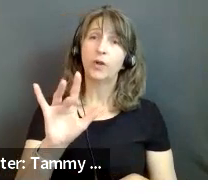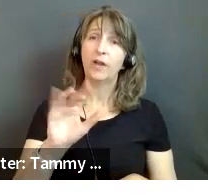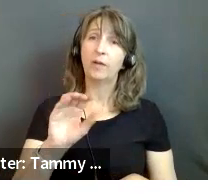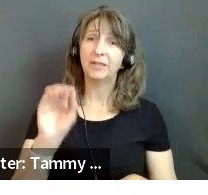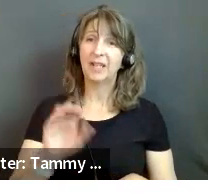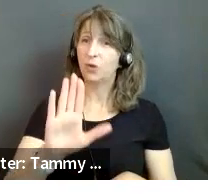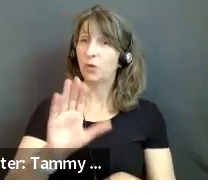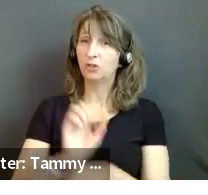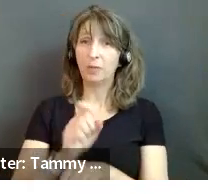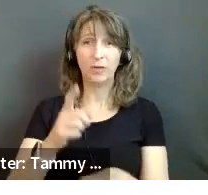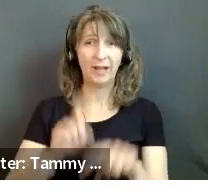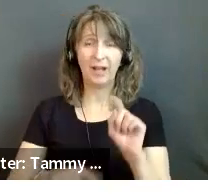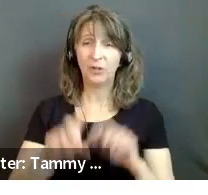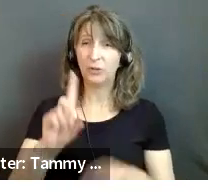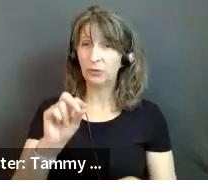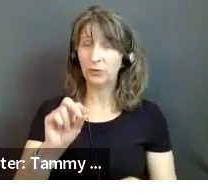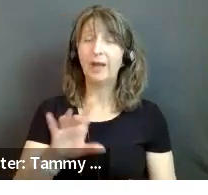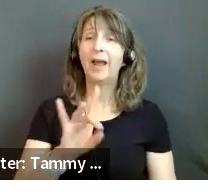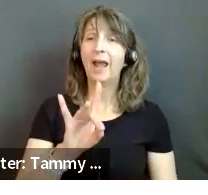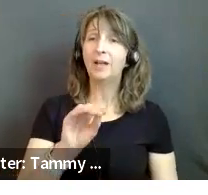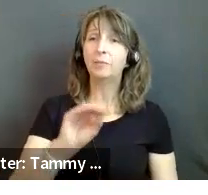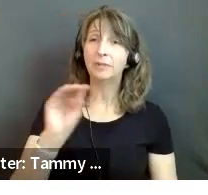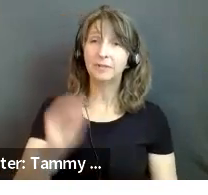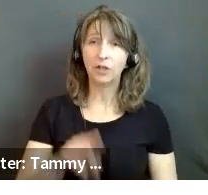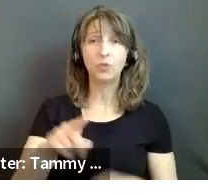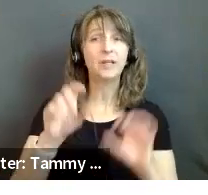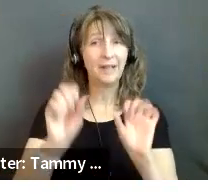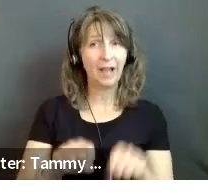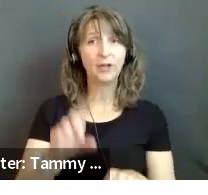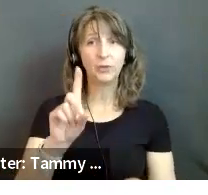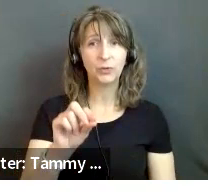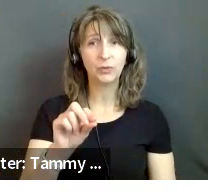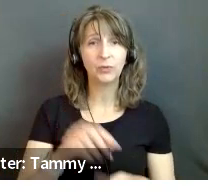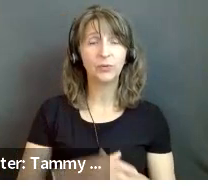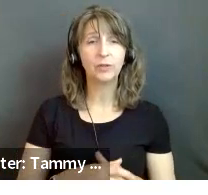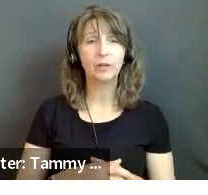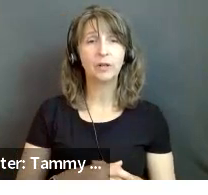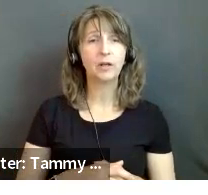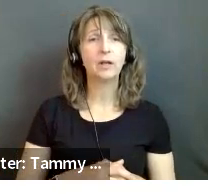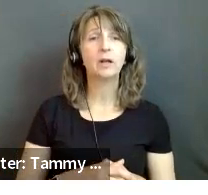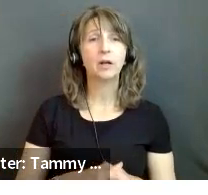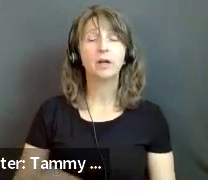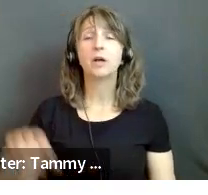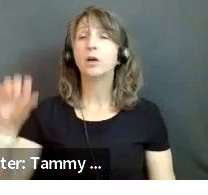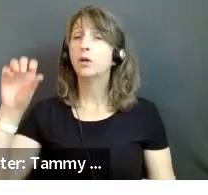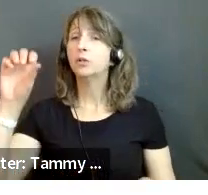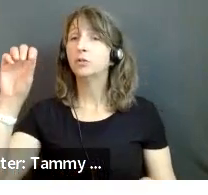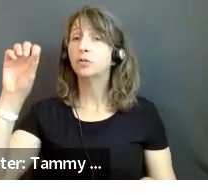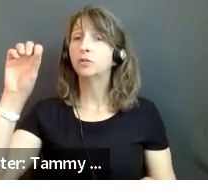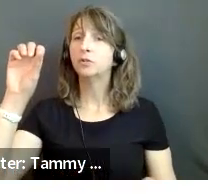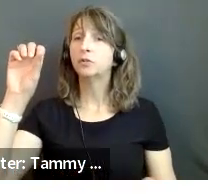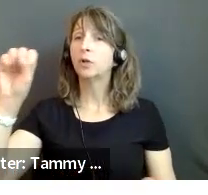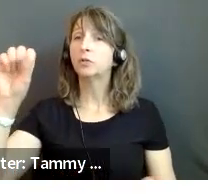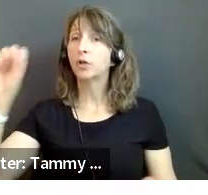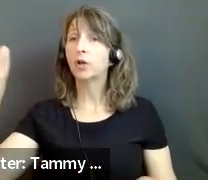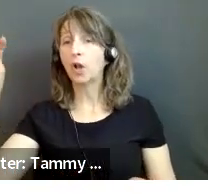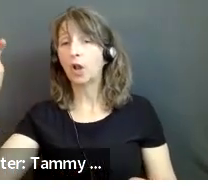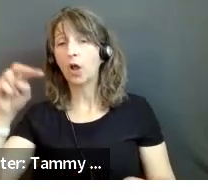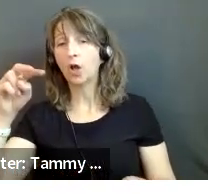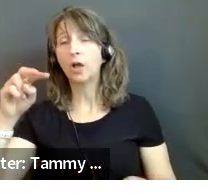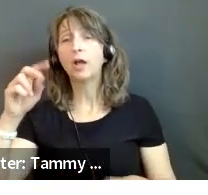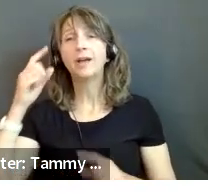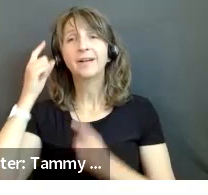80% So Social Security, you know, would consider them earning 80% of whatever their actual check is.